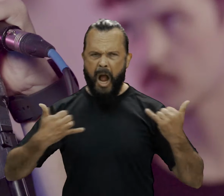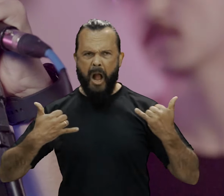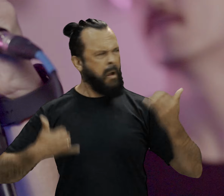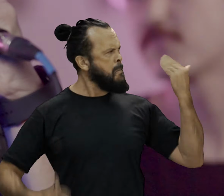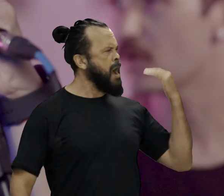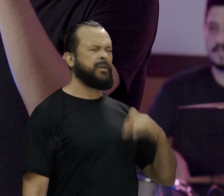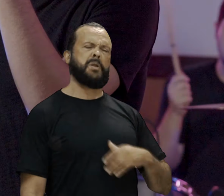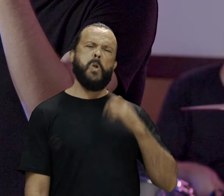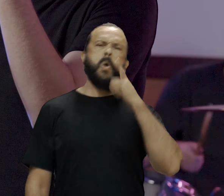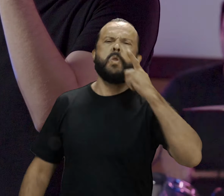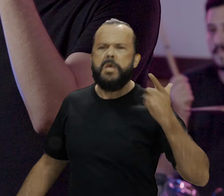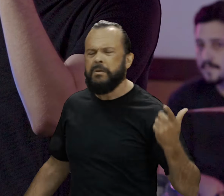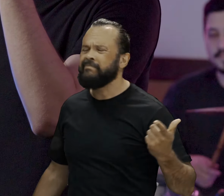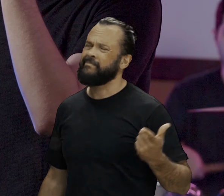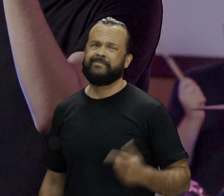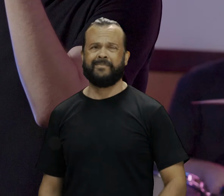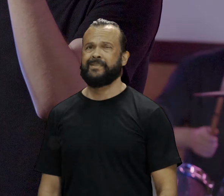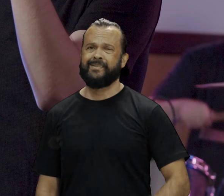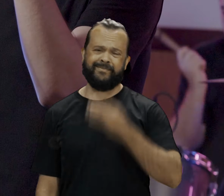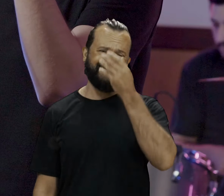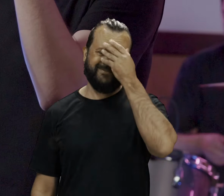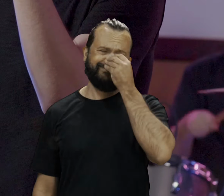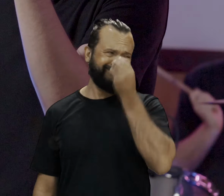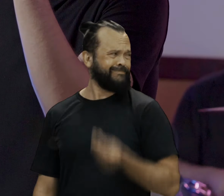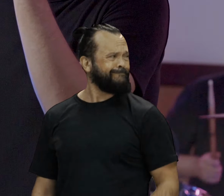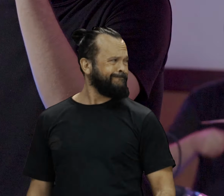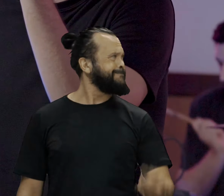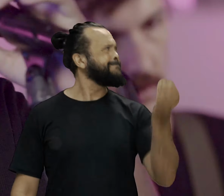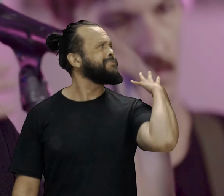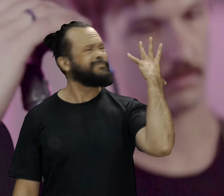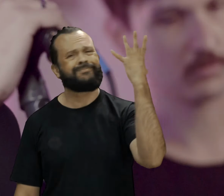I'll let it go